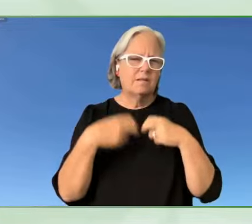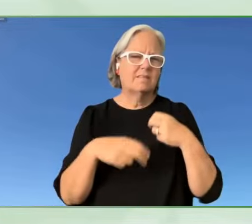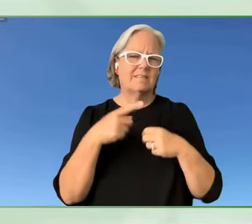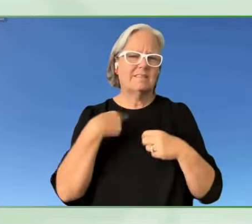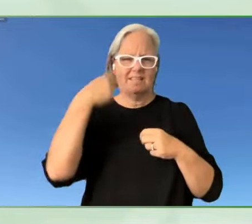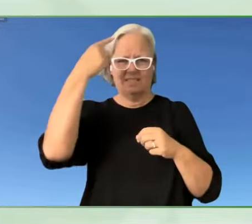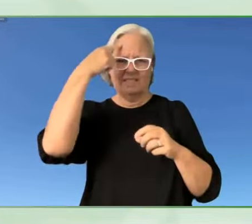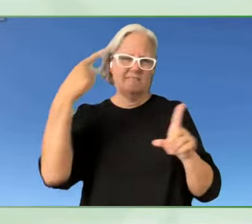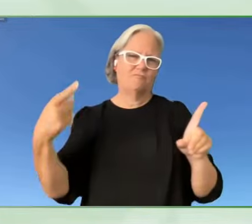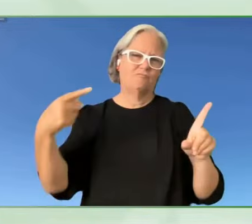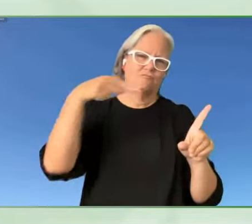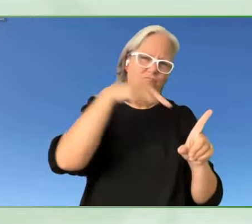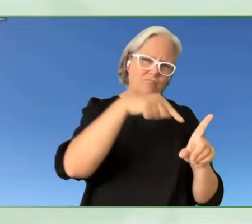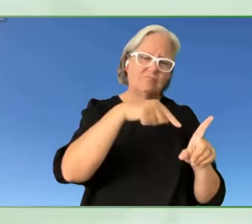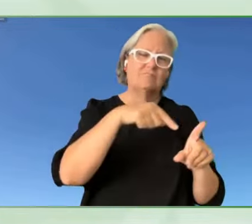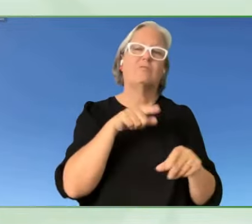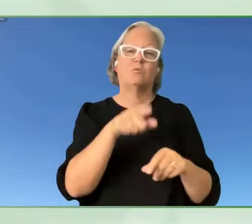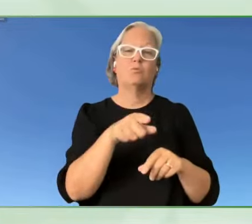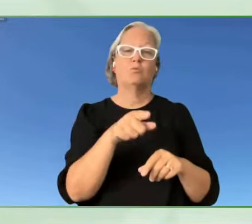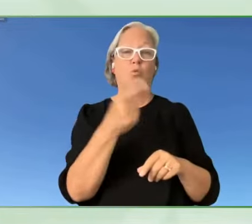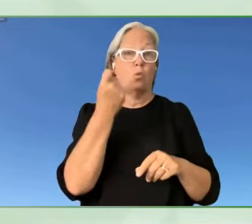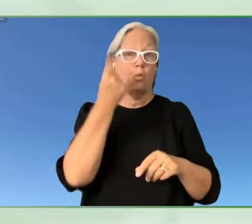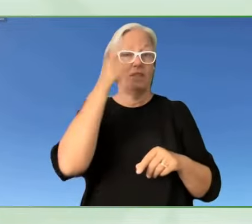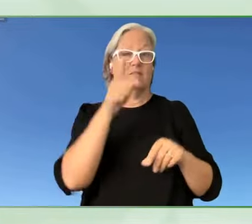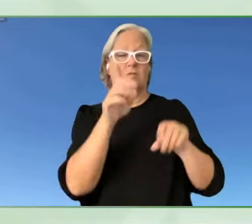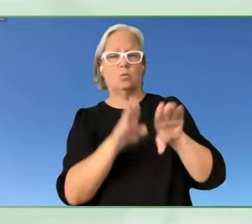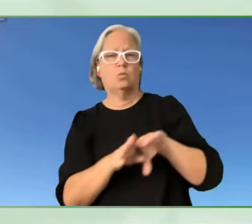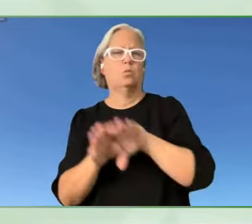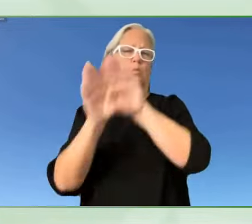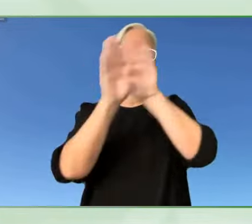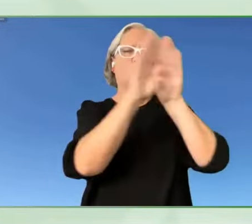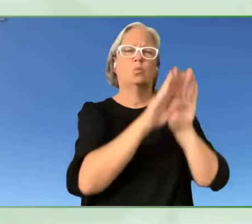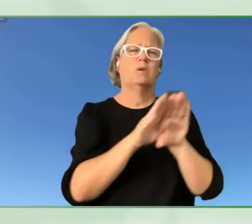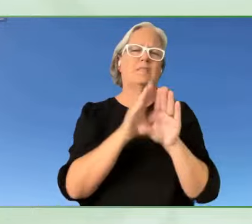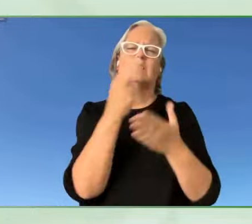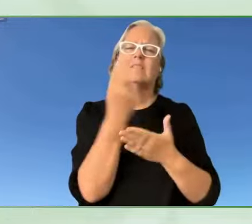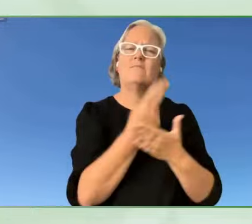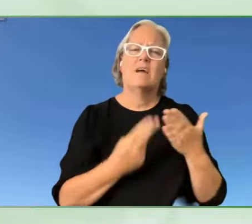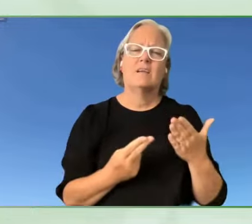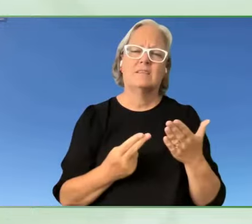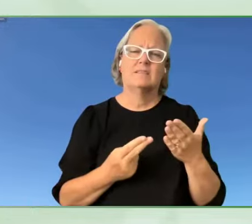And it comes to equity. What is equality?